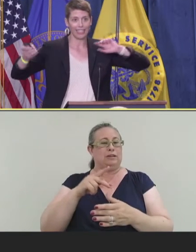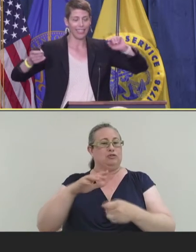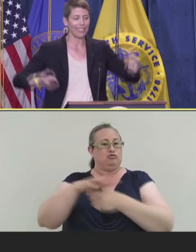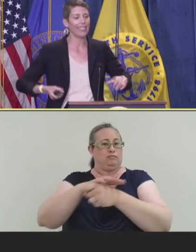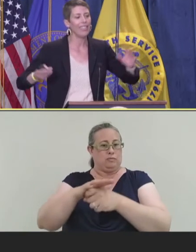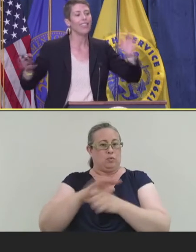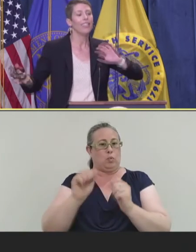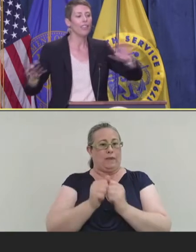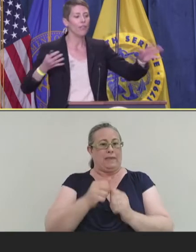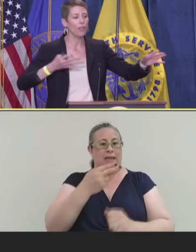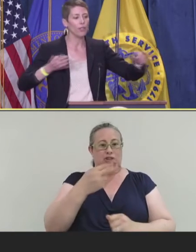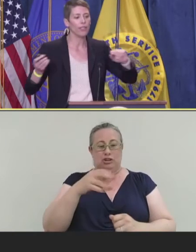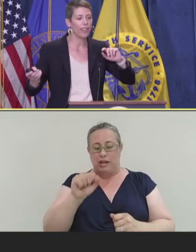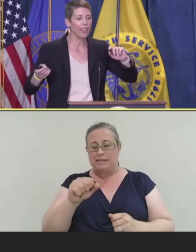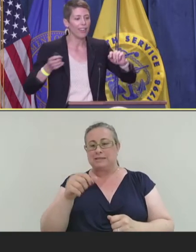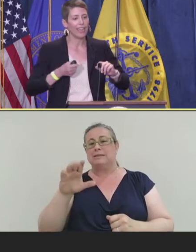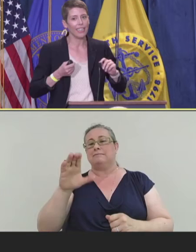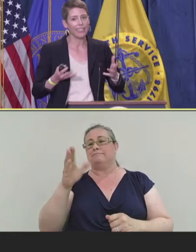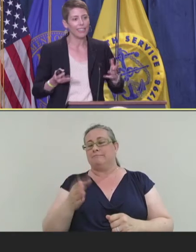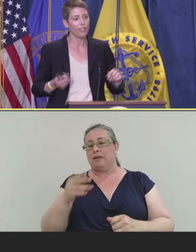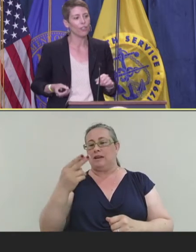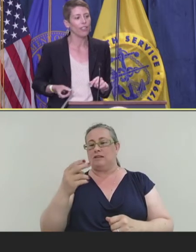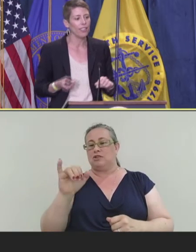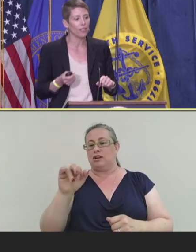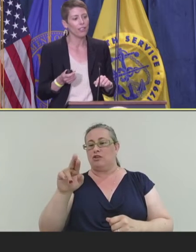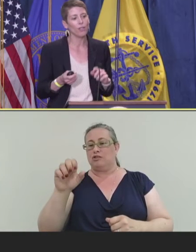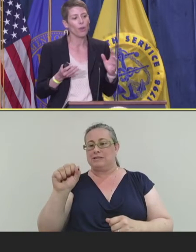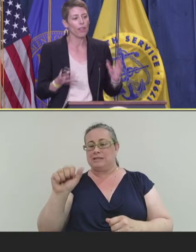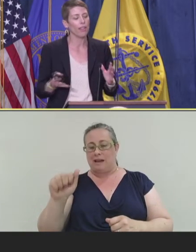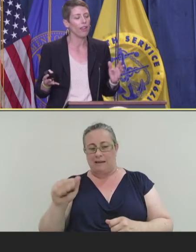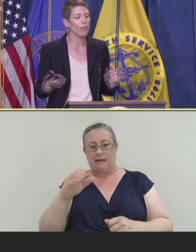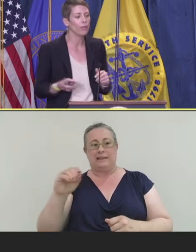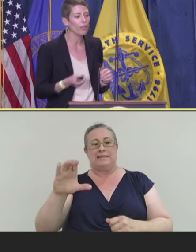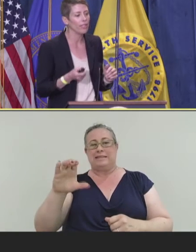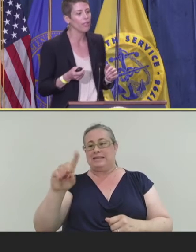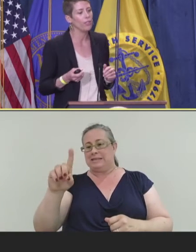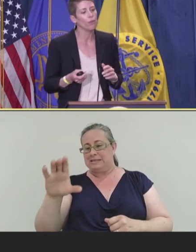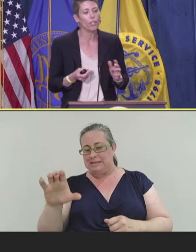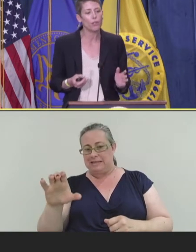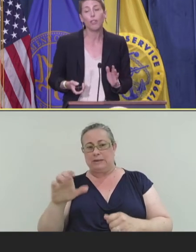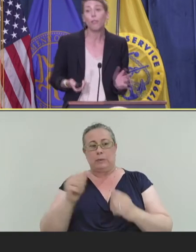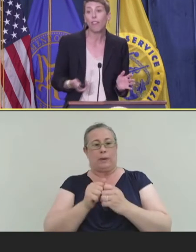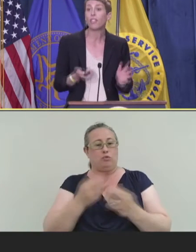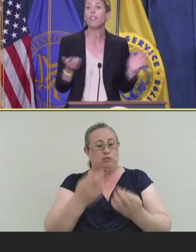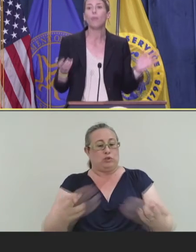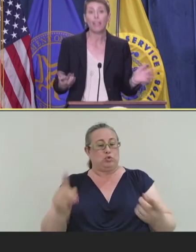CDC infused high incidence jurisdictions with resources to reduce new infections by